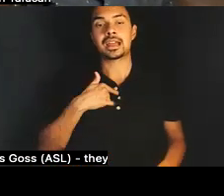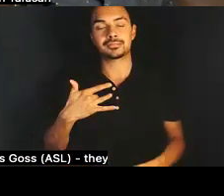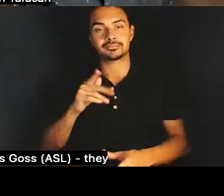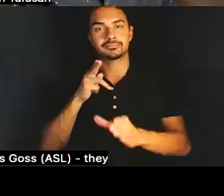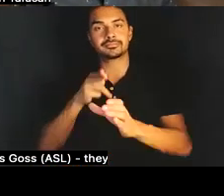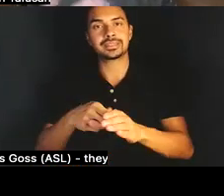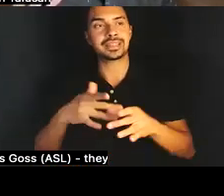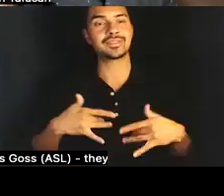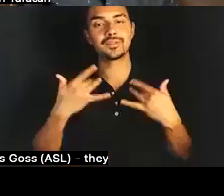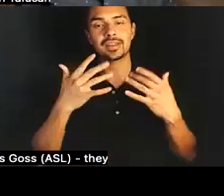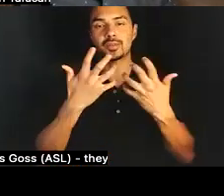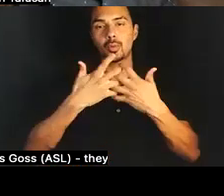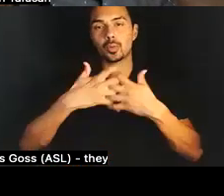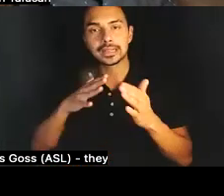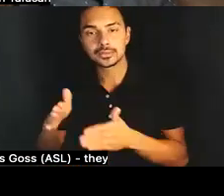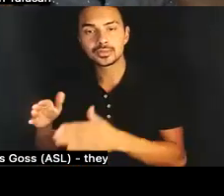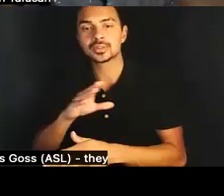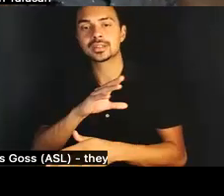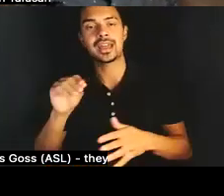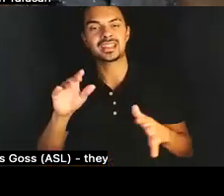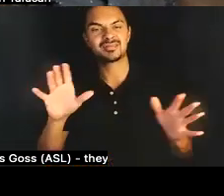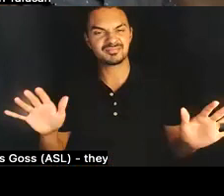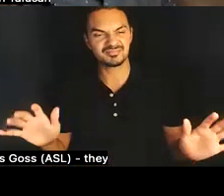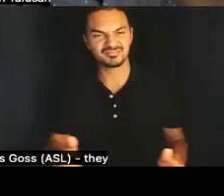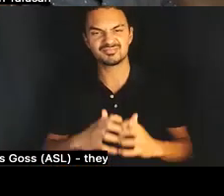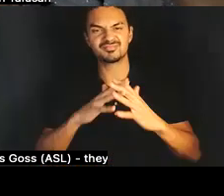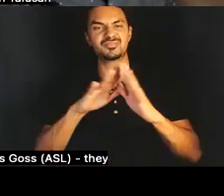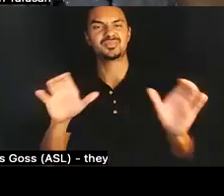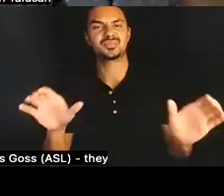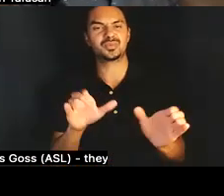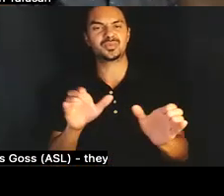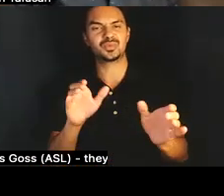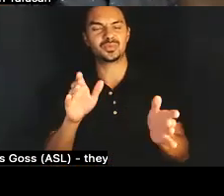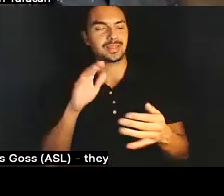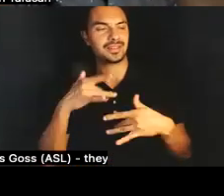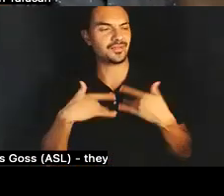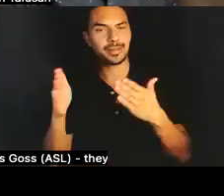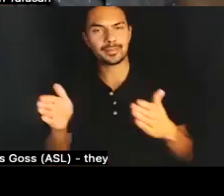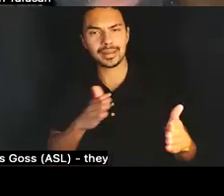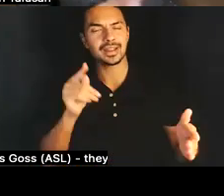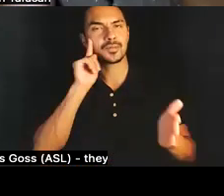am used to doing event planning and